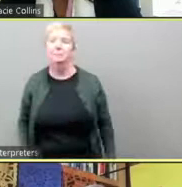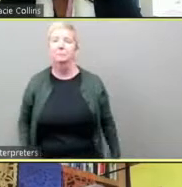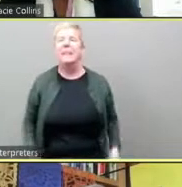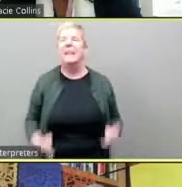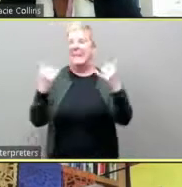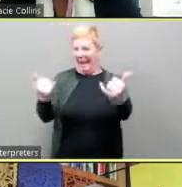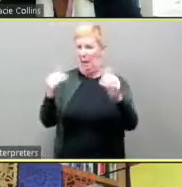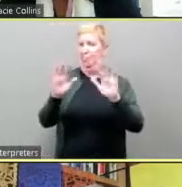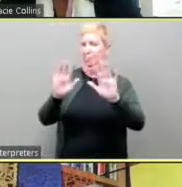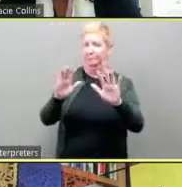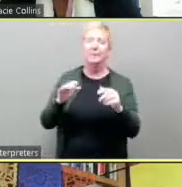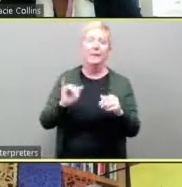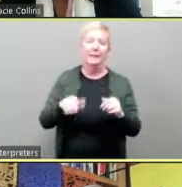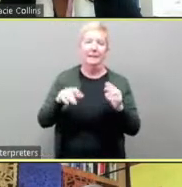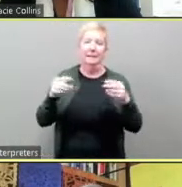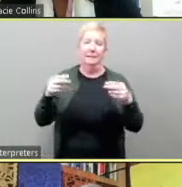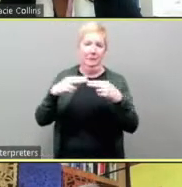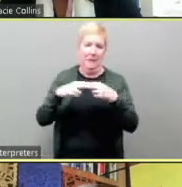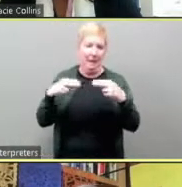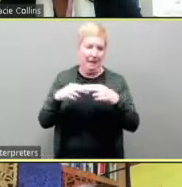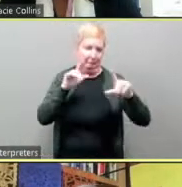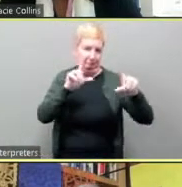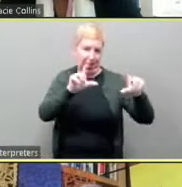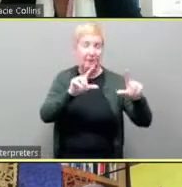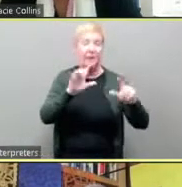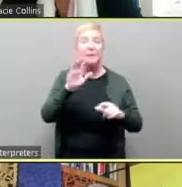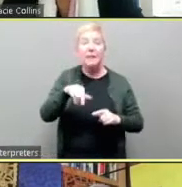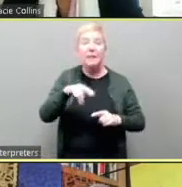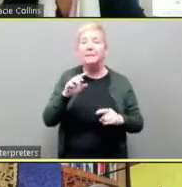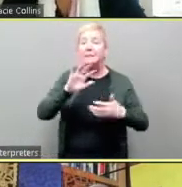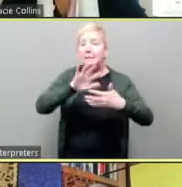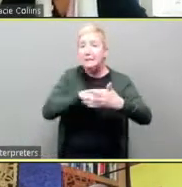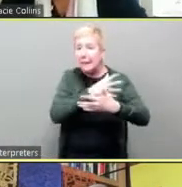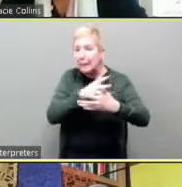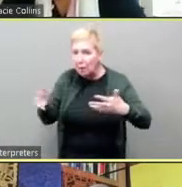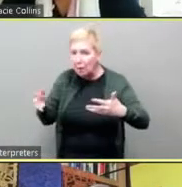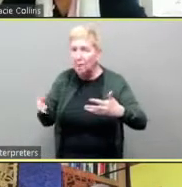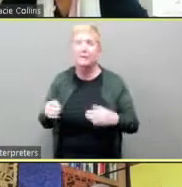talk about. Yeah, this is the table they can directly from the website, the